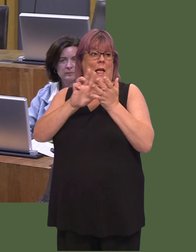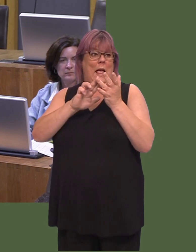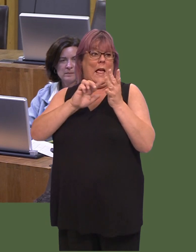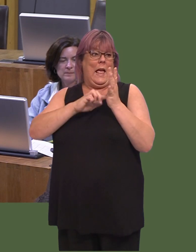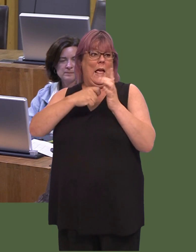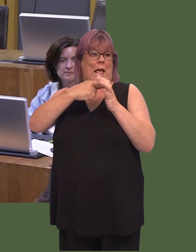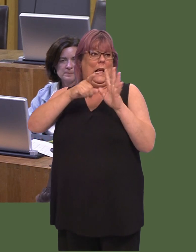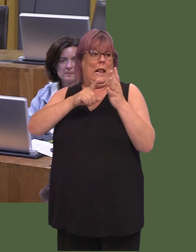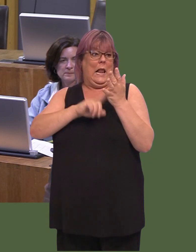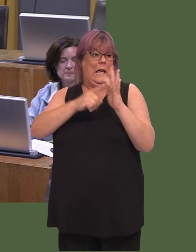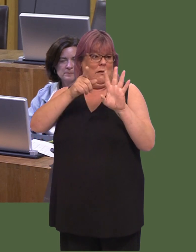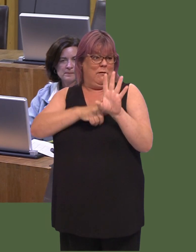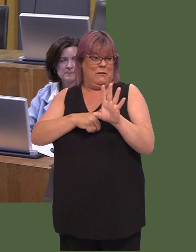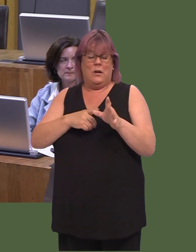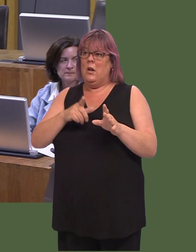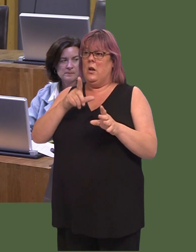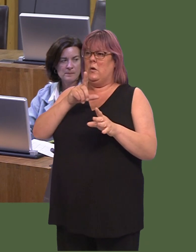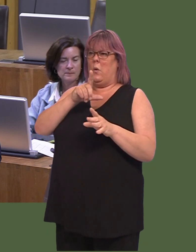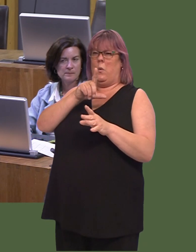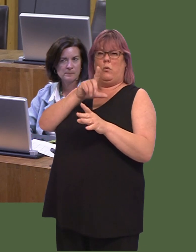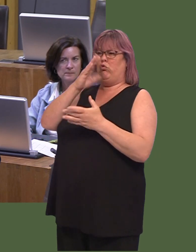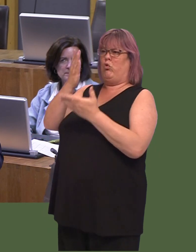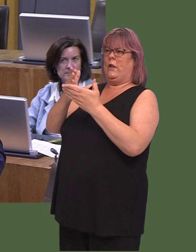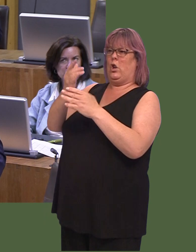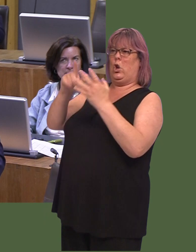So, why should we then trust the view of the UK Government?